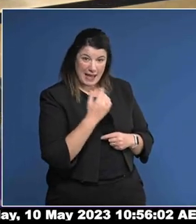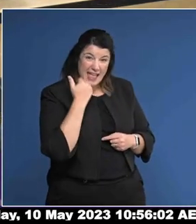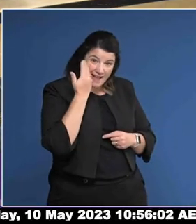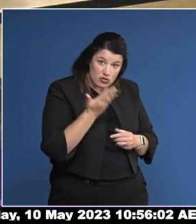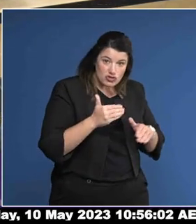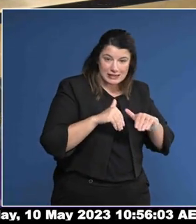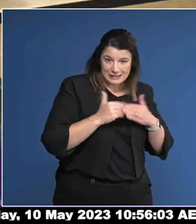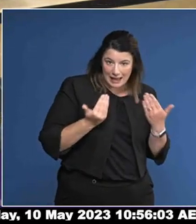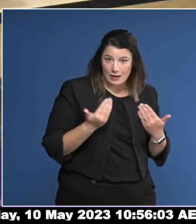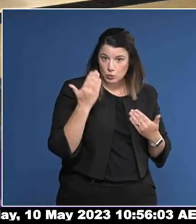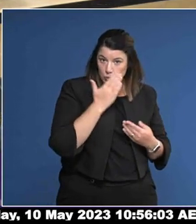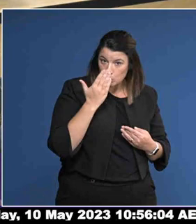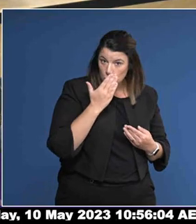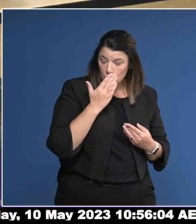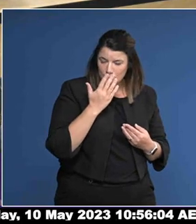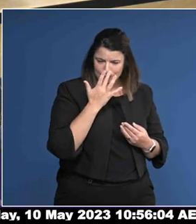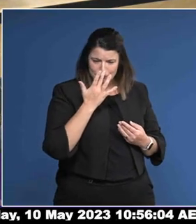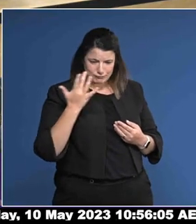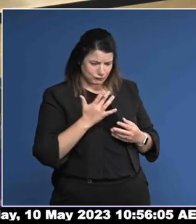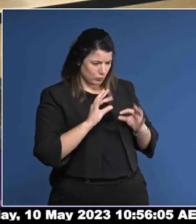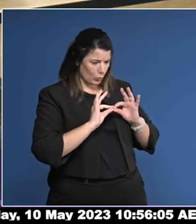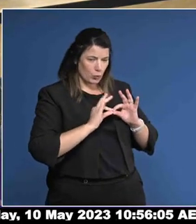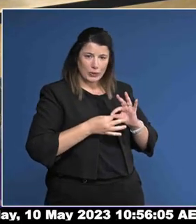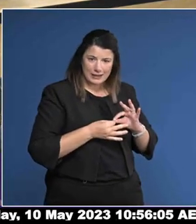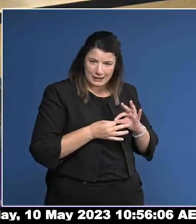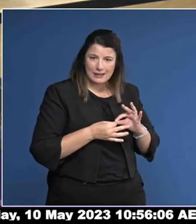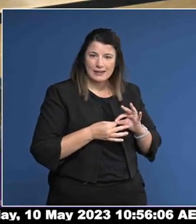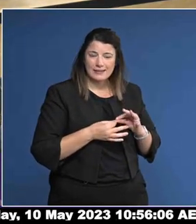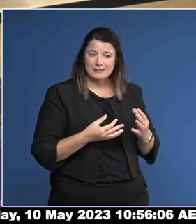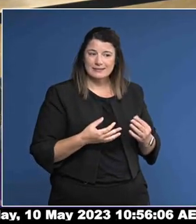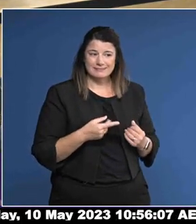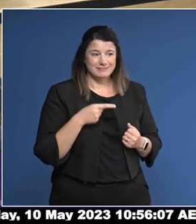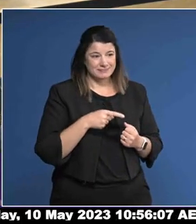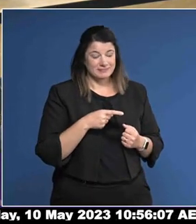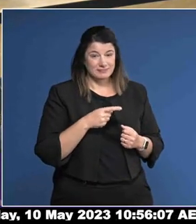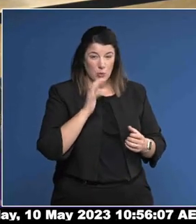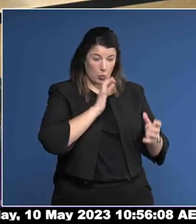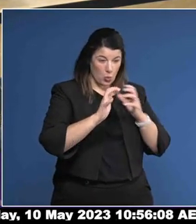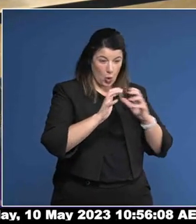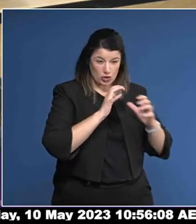school with a smell of urine in their hair that even washing does not get really rid of